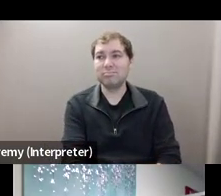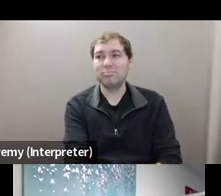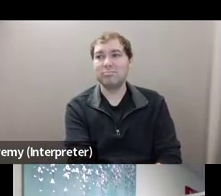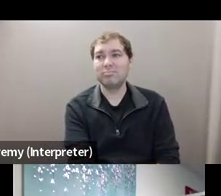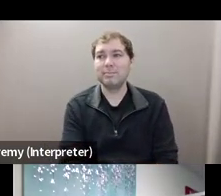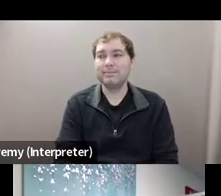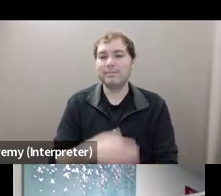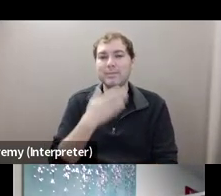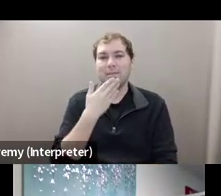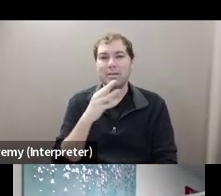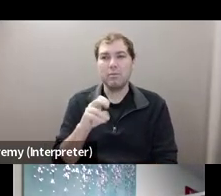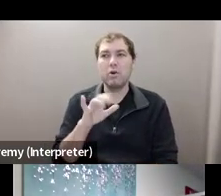Rebecca - APRIL: Thank you, Maria. That's good advice, too.